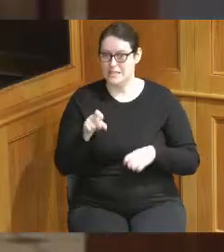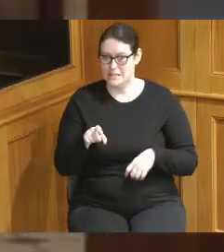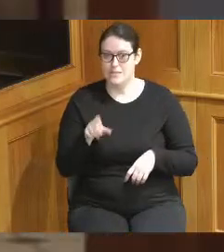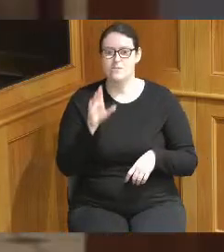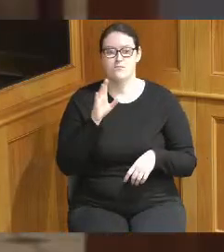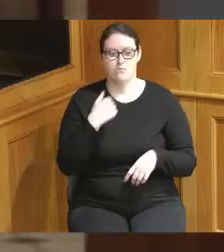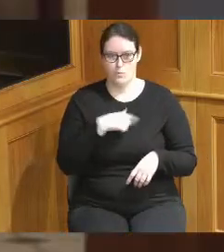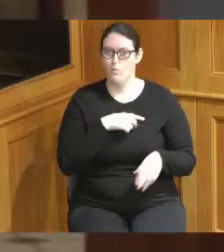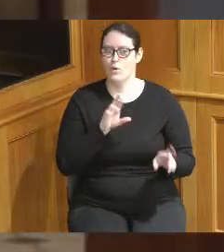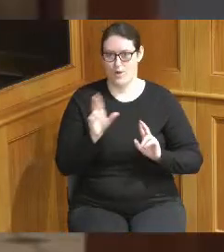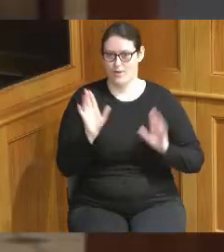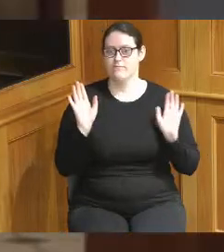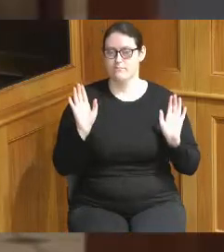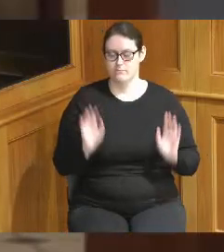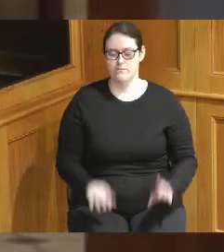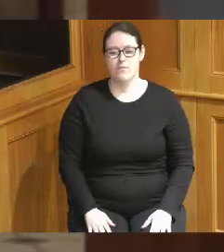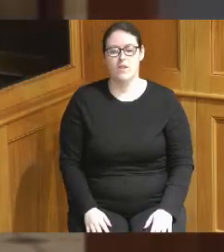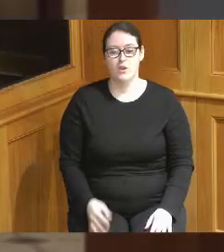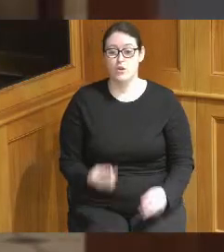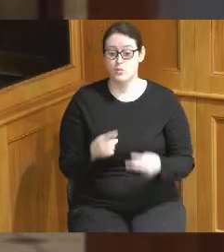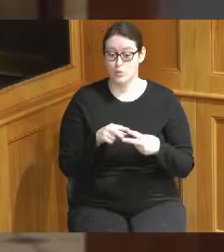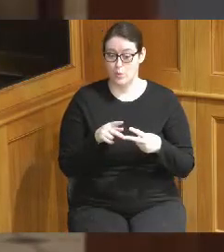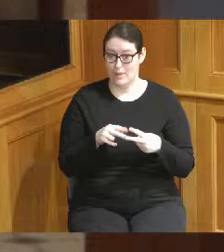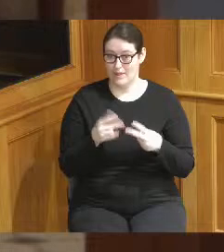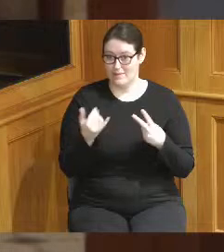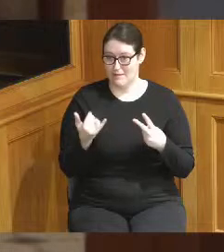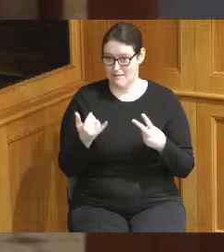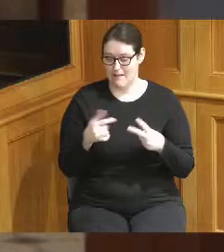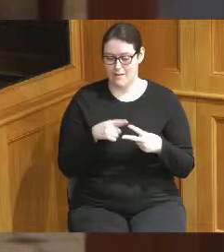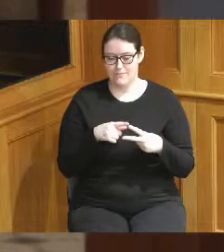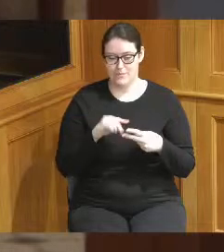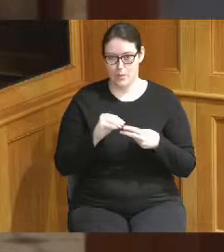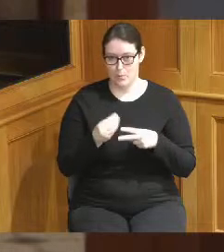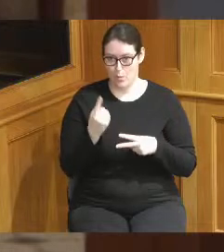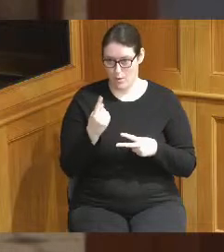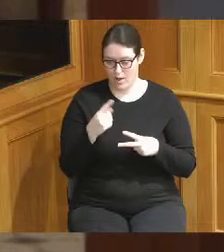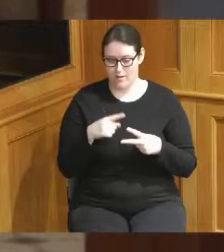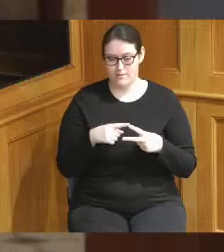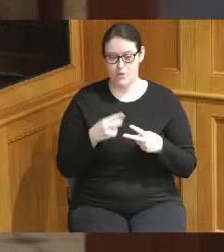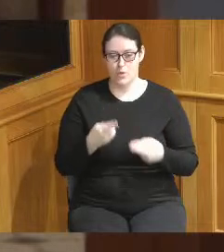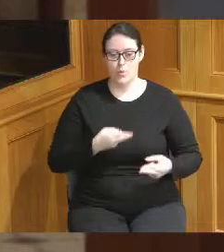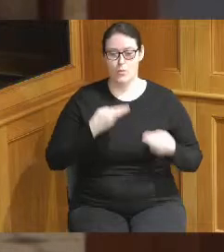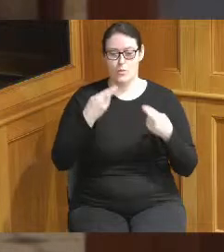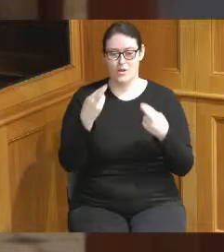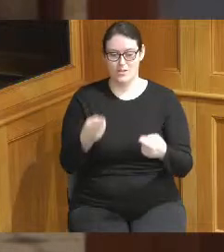in conservation they're doing all kinds of really cool stuff scientific stuff but make sure that